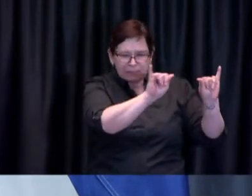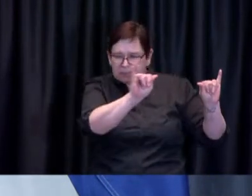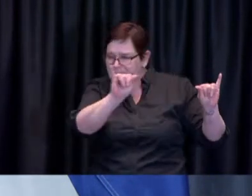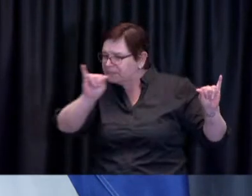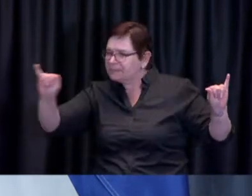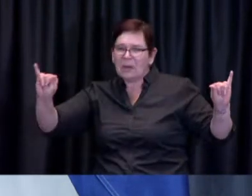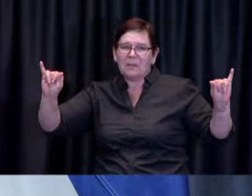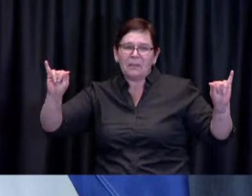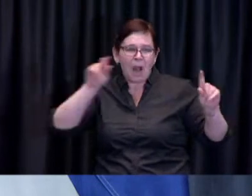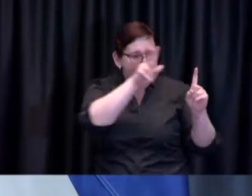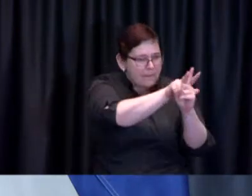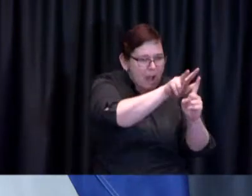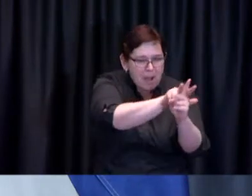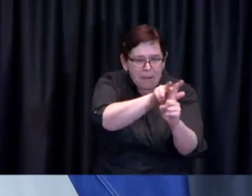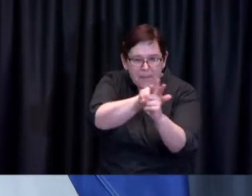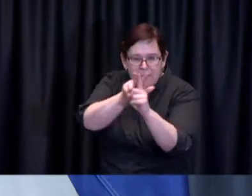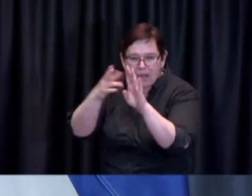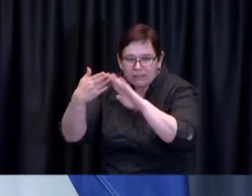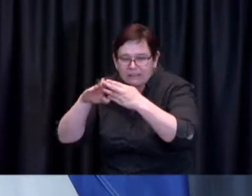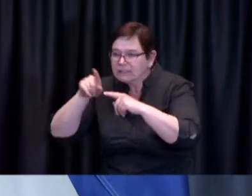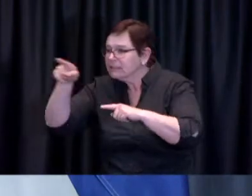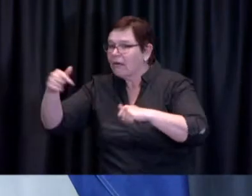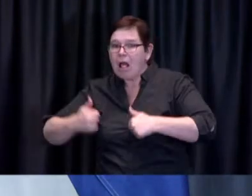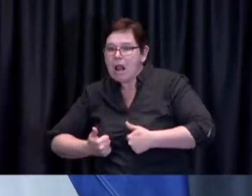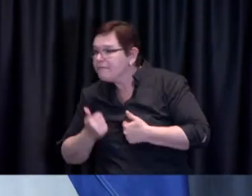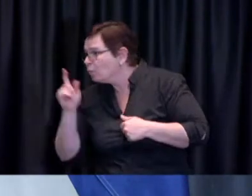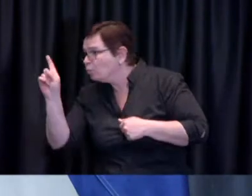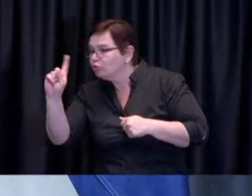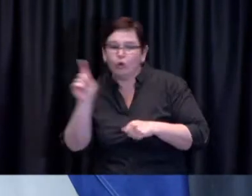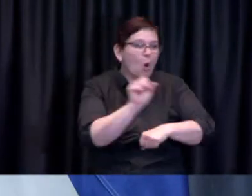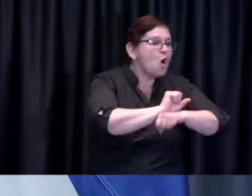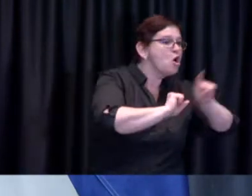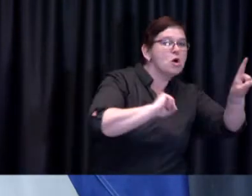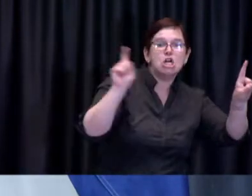live their lives that way they go to and from work that way they even do things with their families